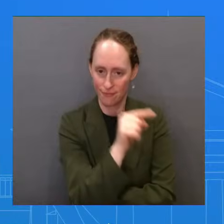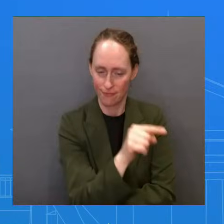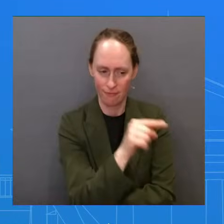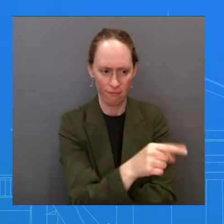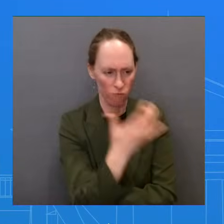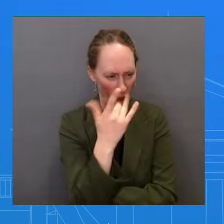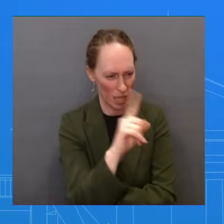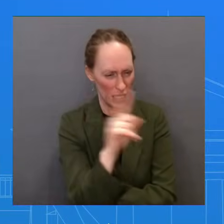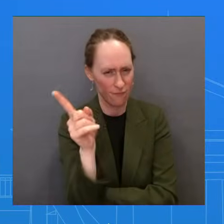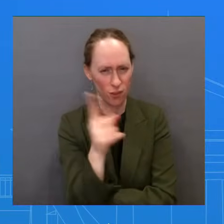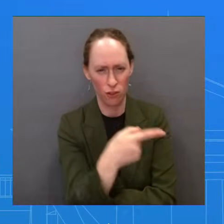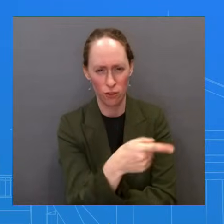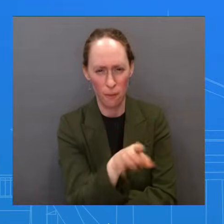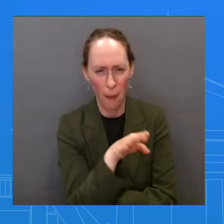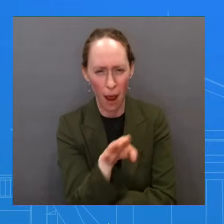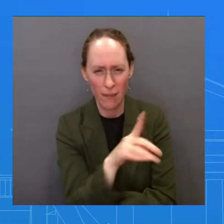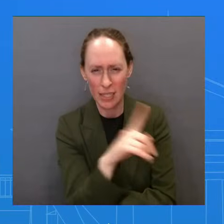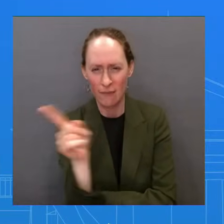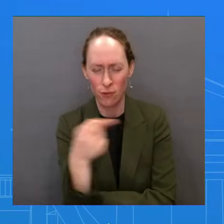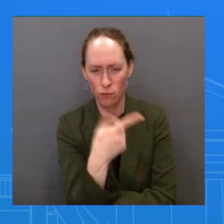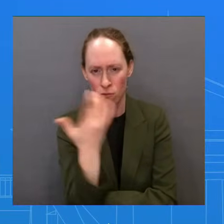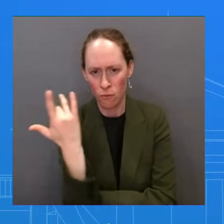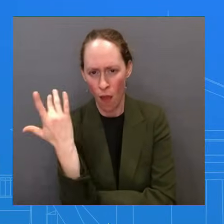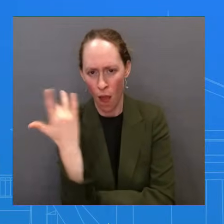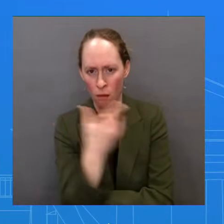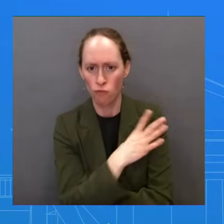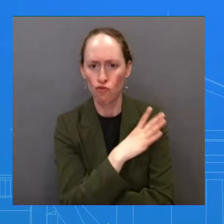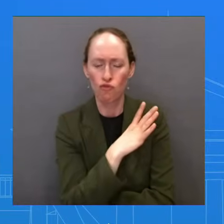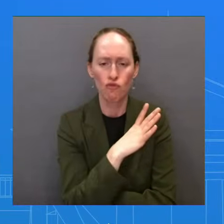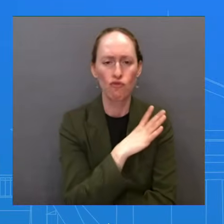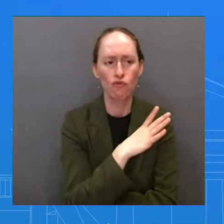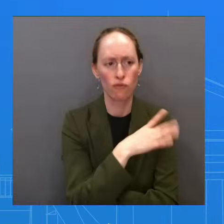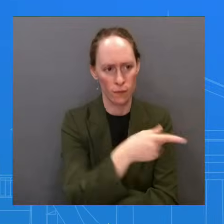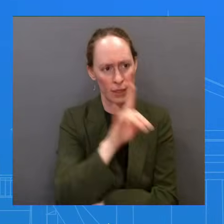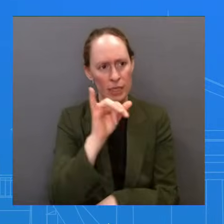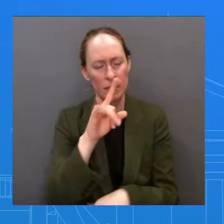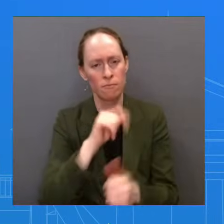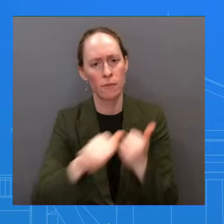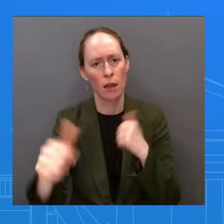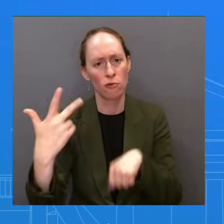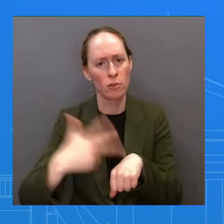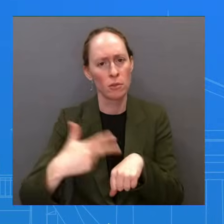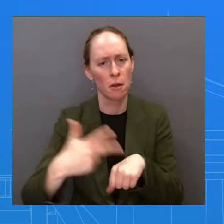with Democrats three times to deal with something that is their constitutional duty?